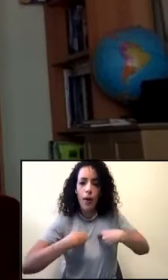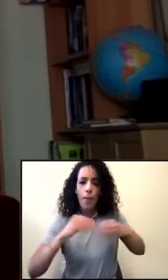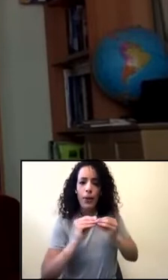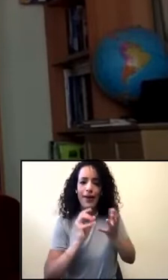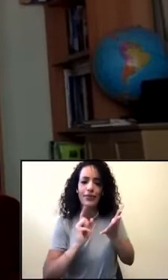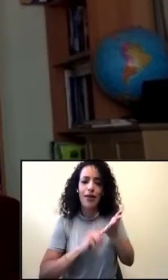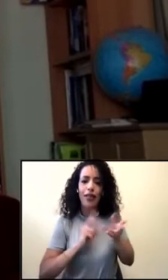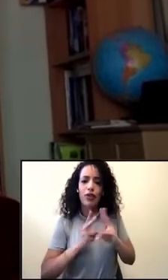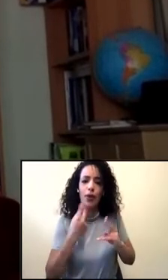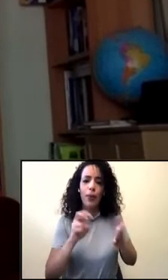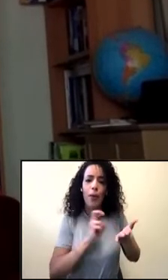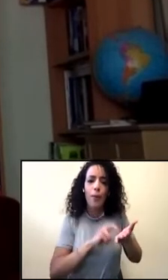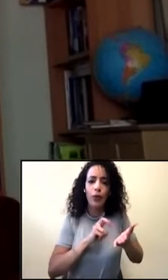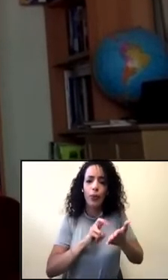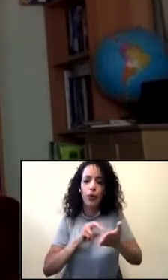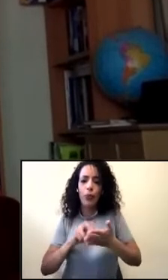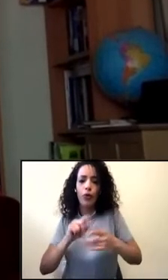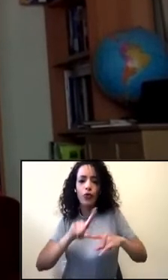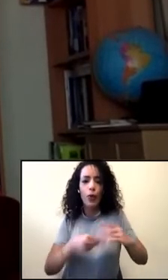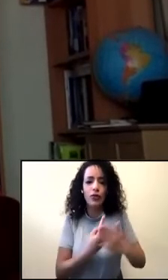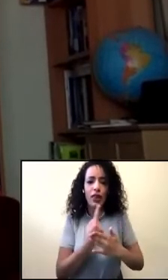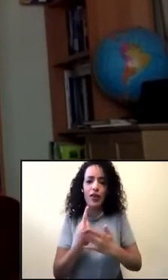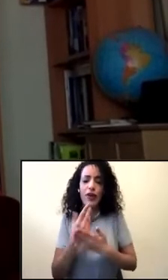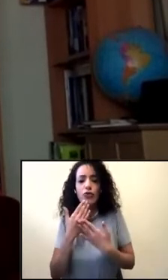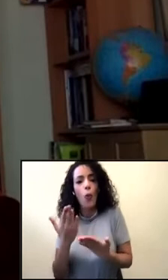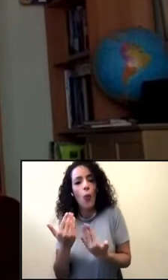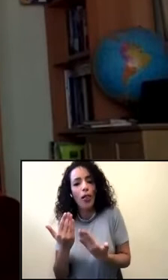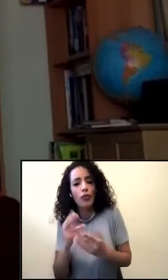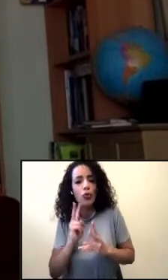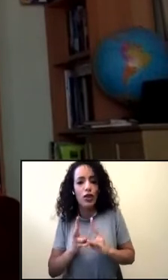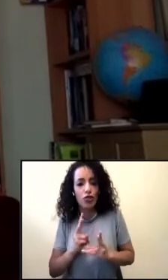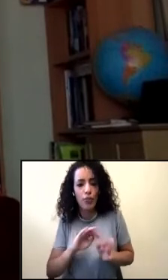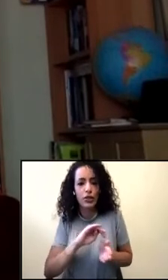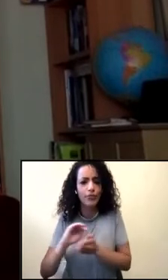So i'm really excited to introduce this event, Archiving for Ourselves. It's so relevant right